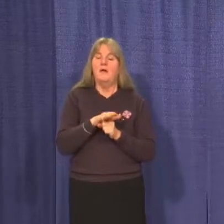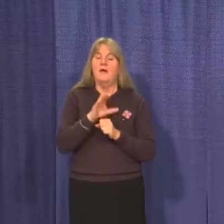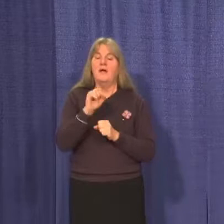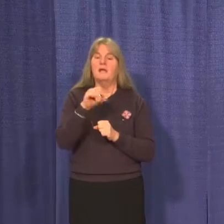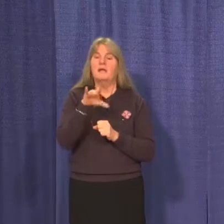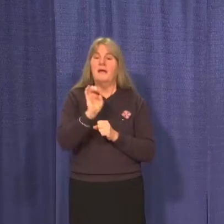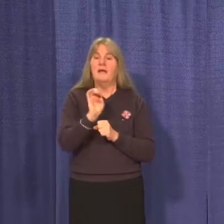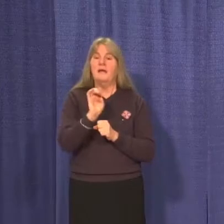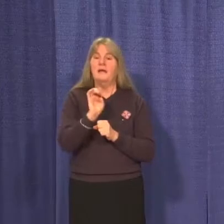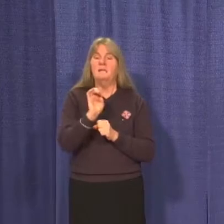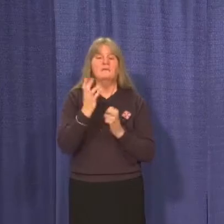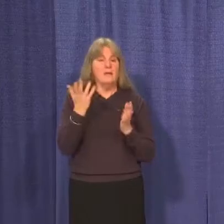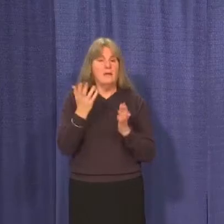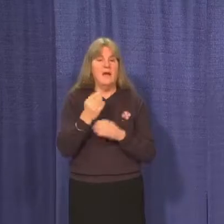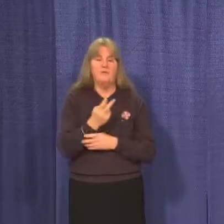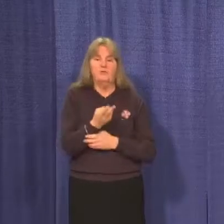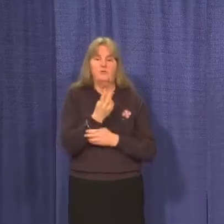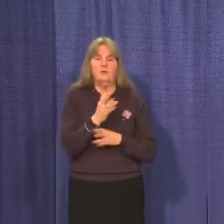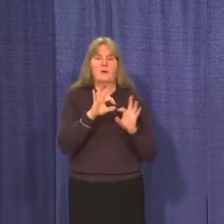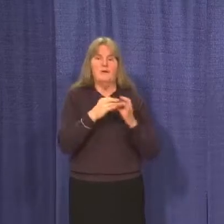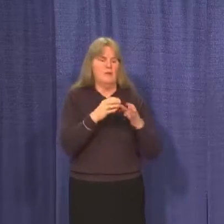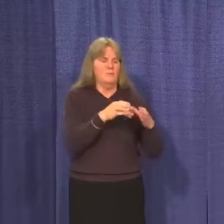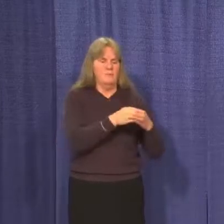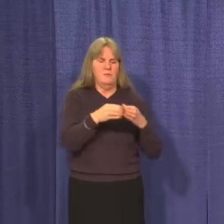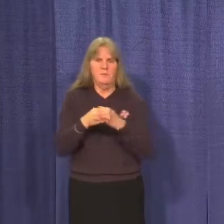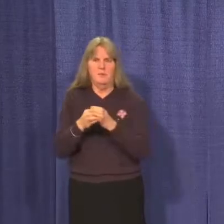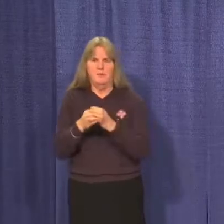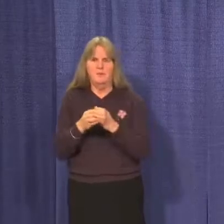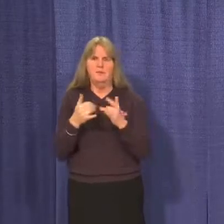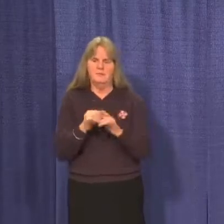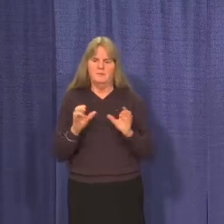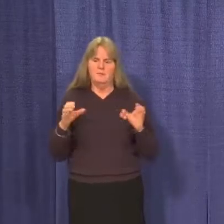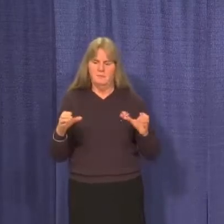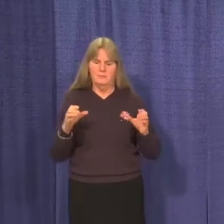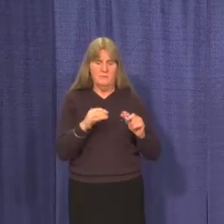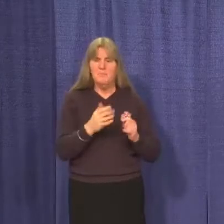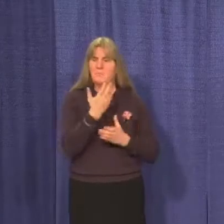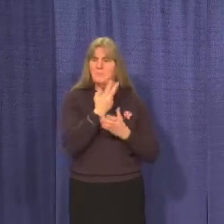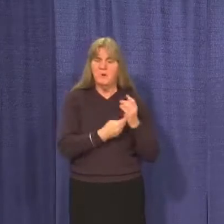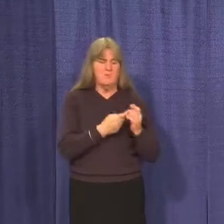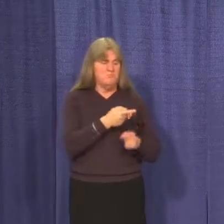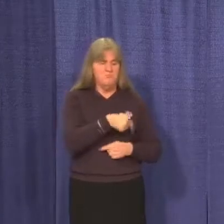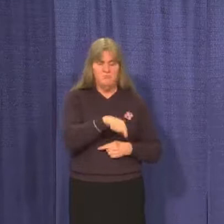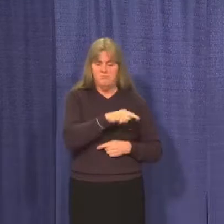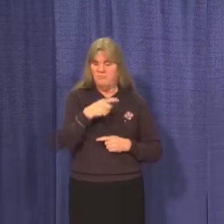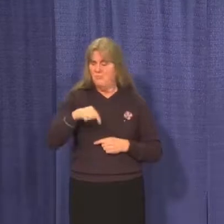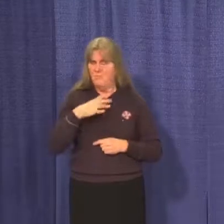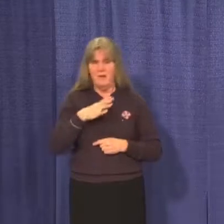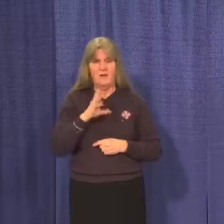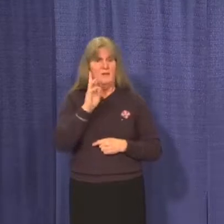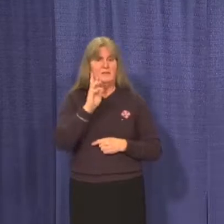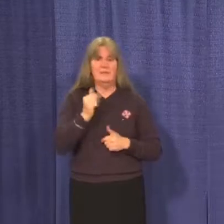We remained with two family household clusters previously identified. They are all doing well.